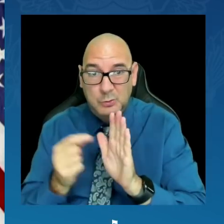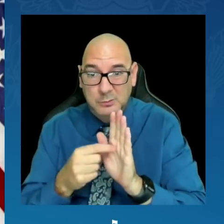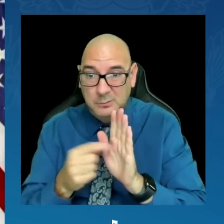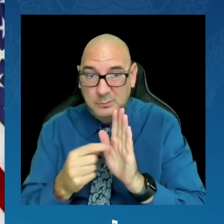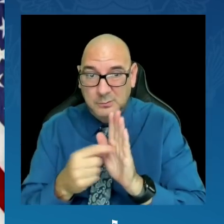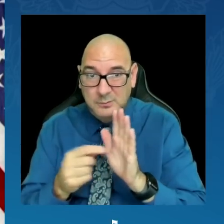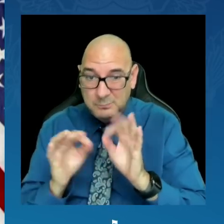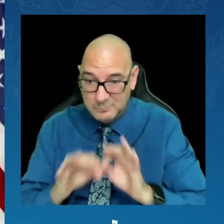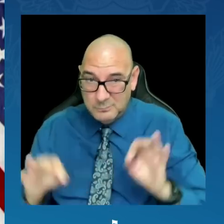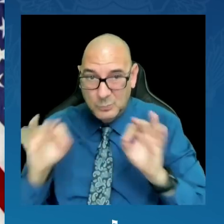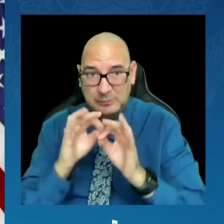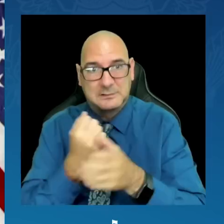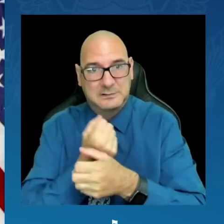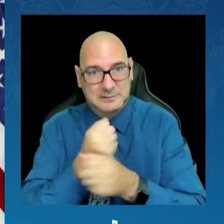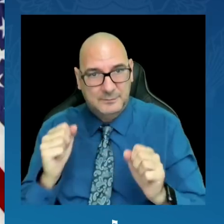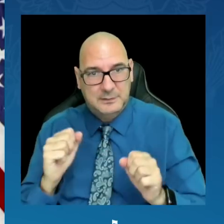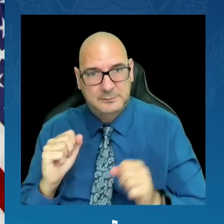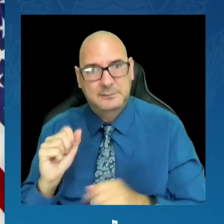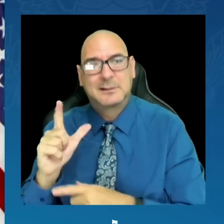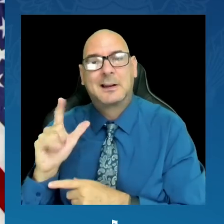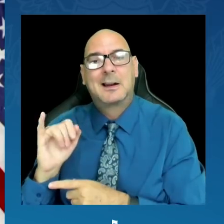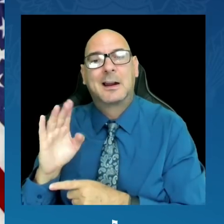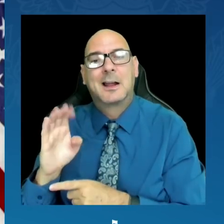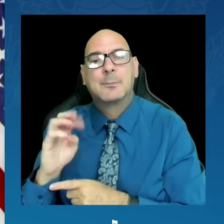to stand for liberty, to stand for freedom,